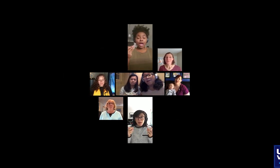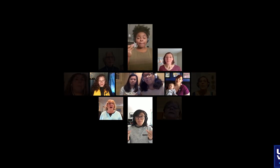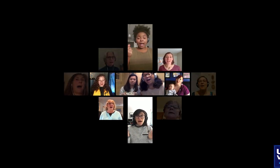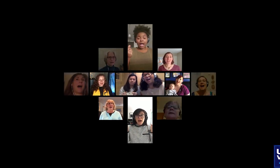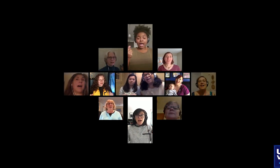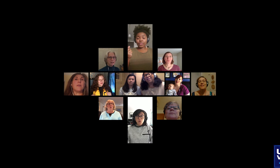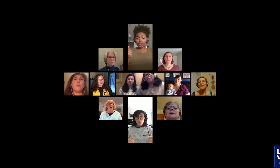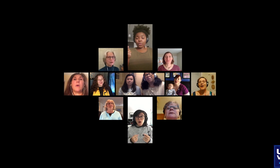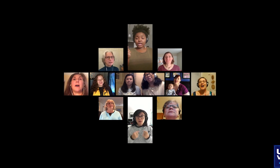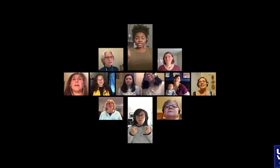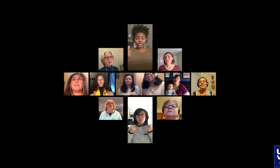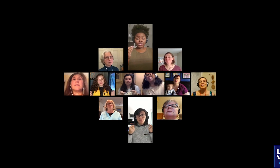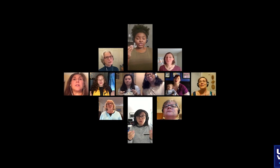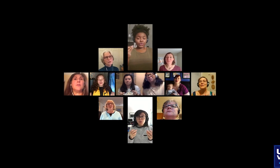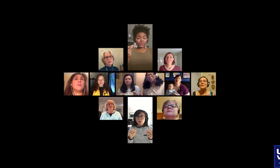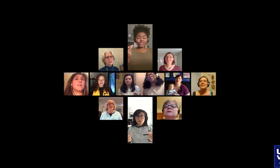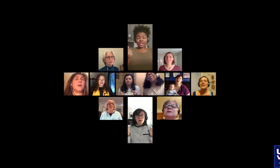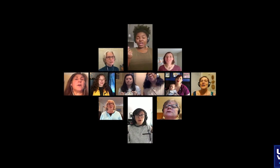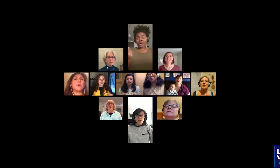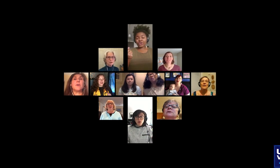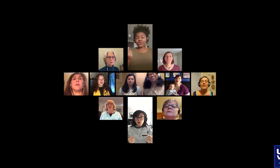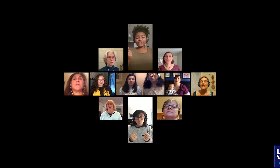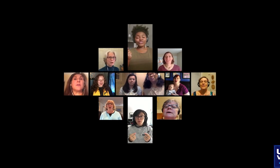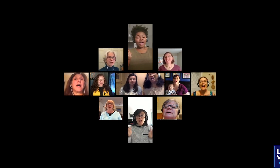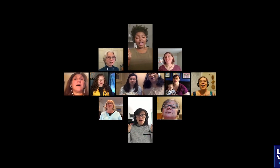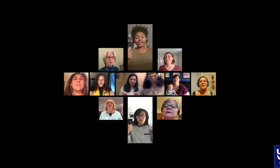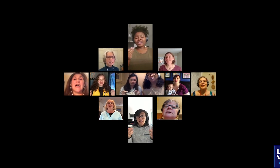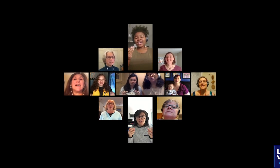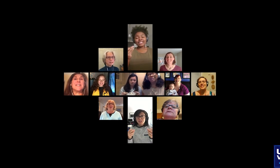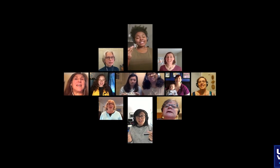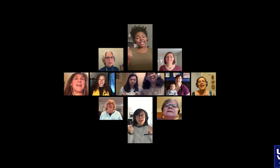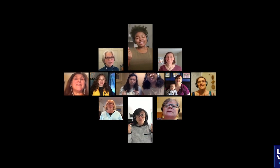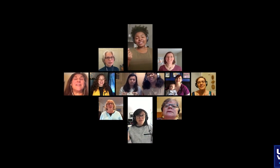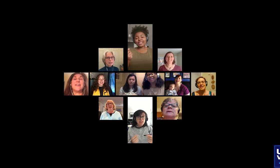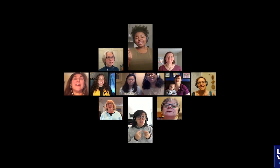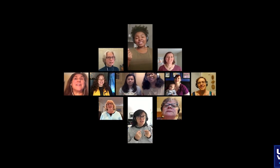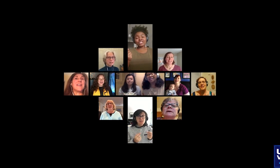By the ones who circle round to tend these fires